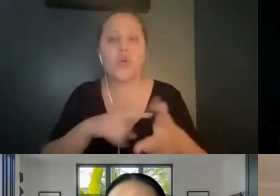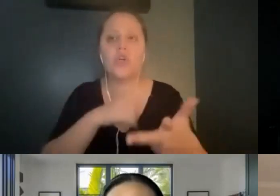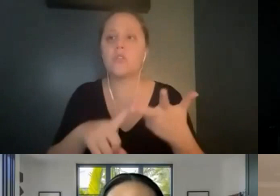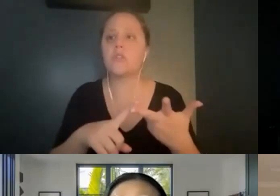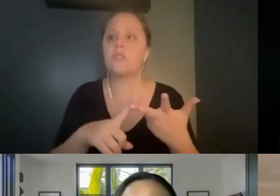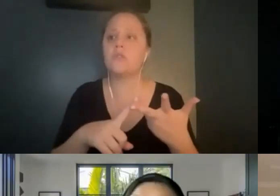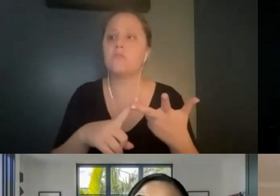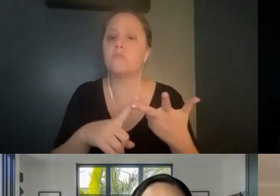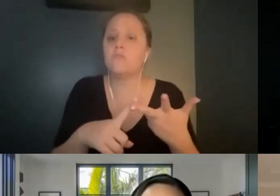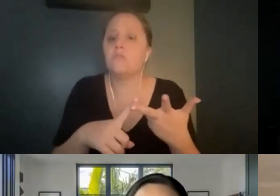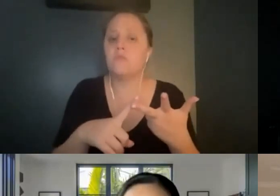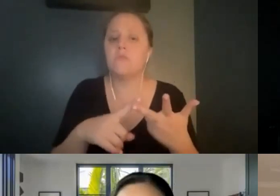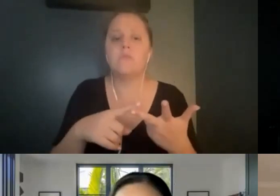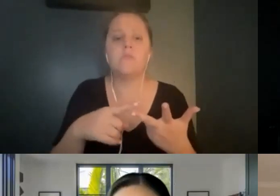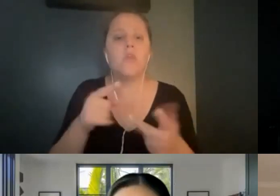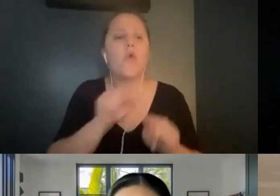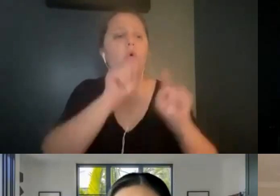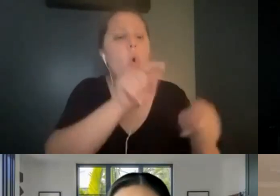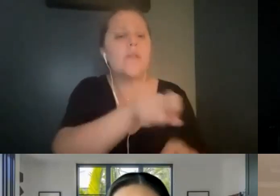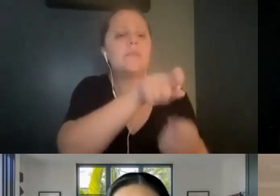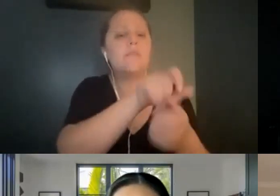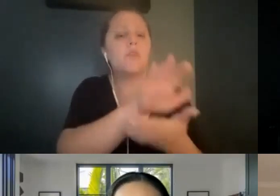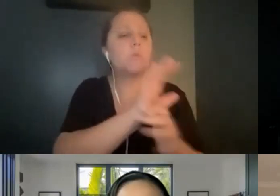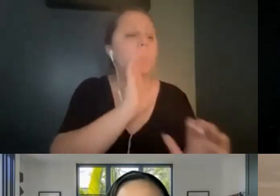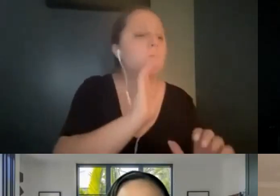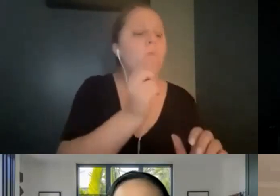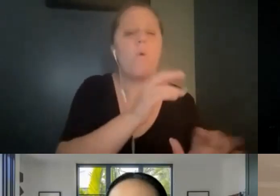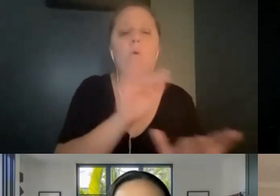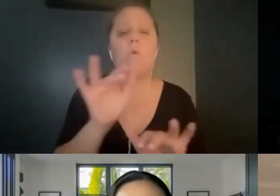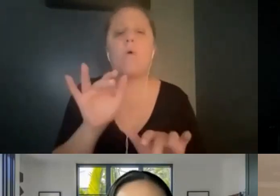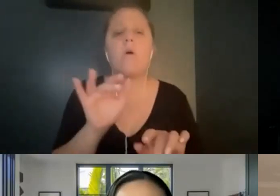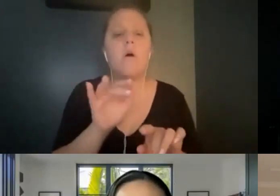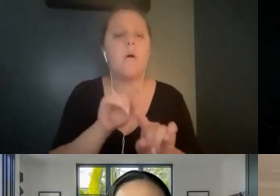and certain, you know, wherever, but also just to talk to, not just career services,